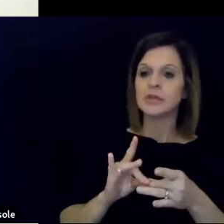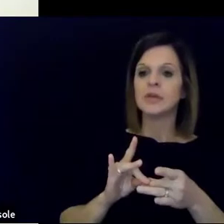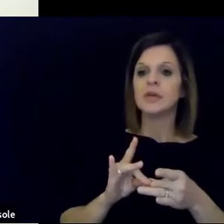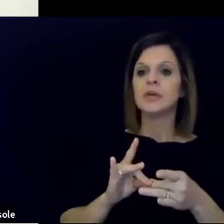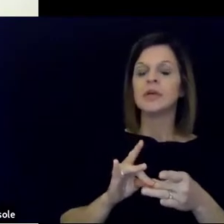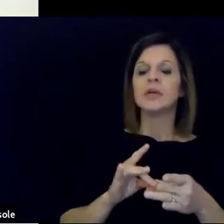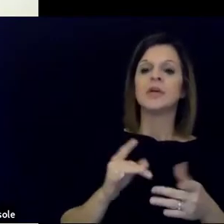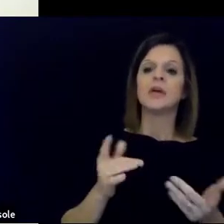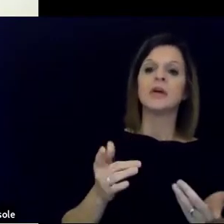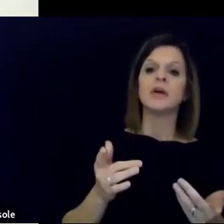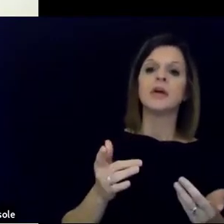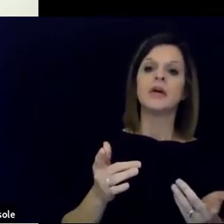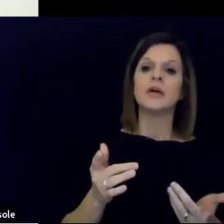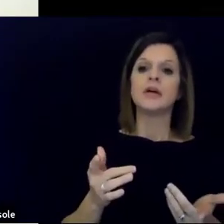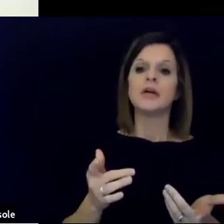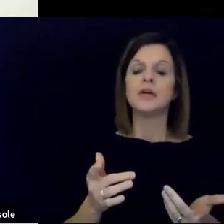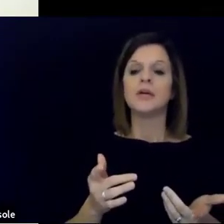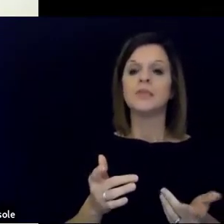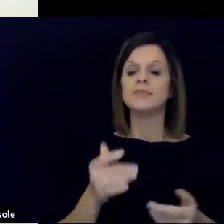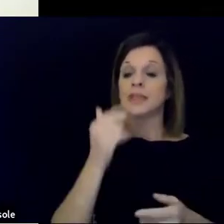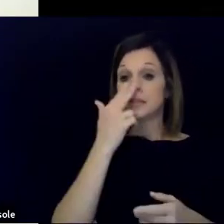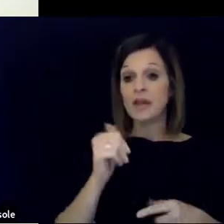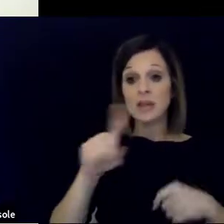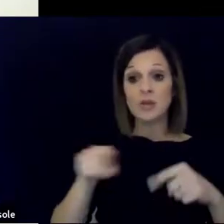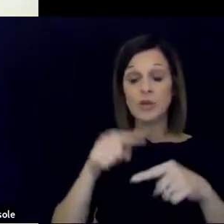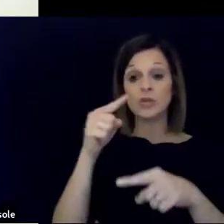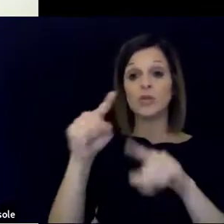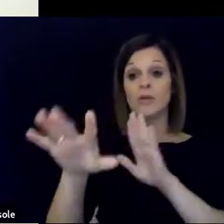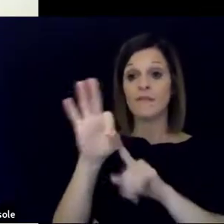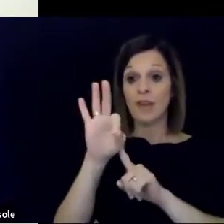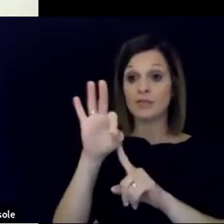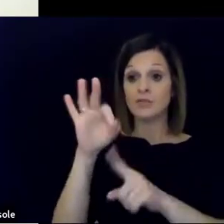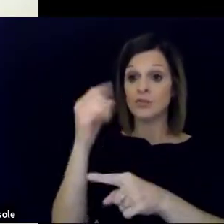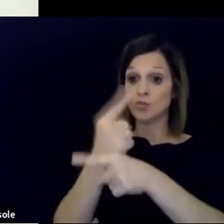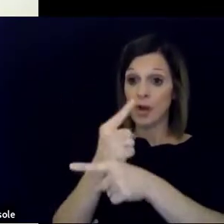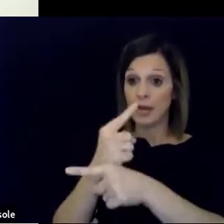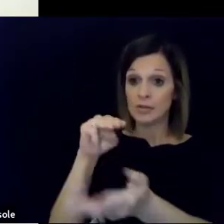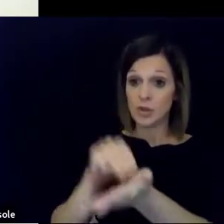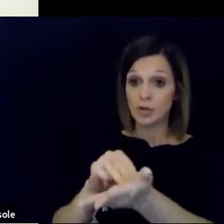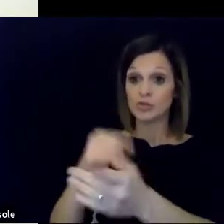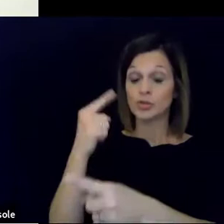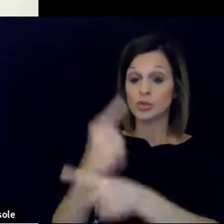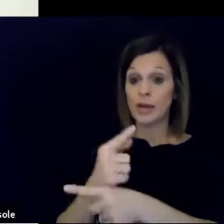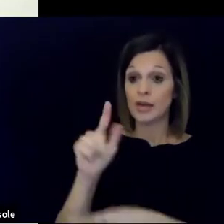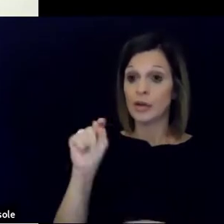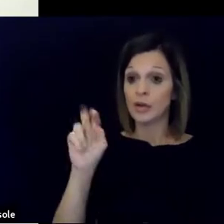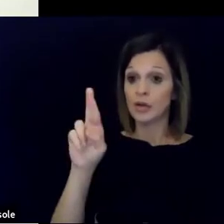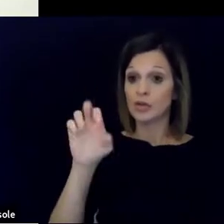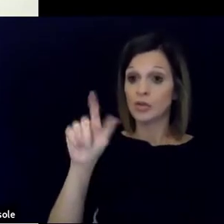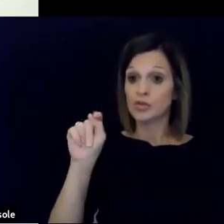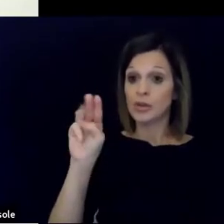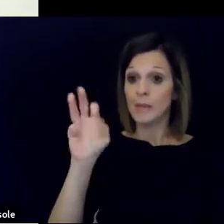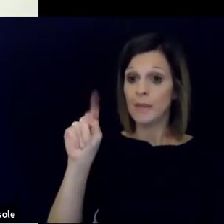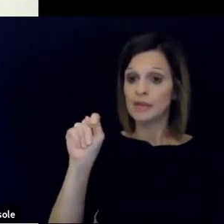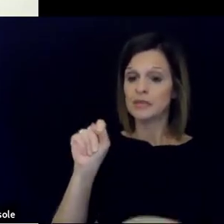did the right treatment and the pain went away. But in the meantime, teaching the kids how to cope